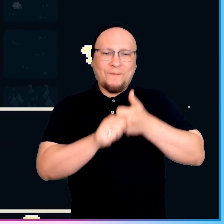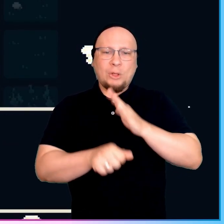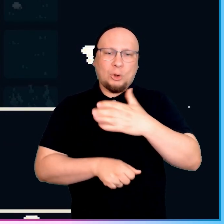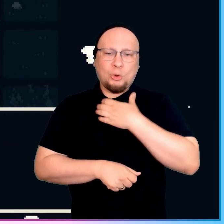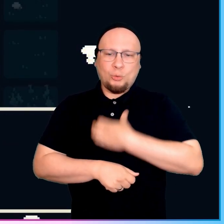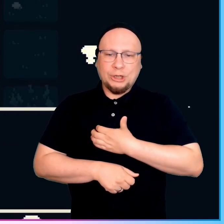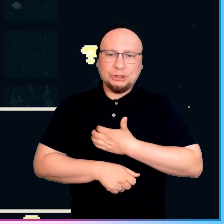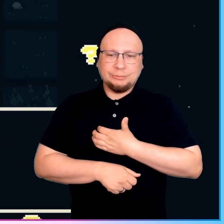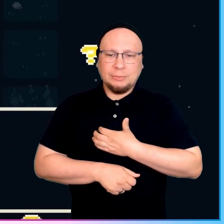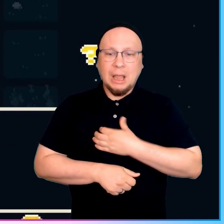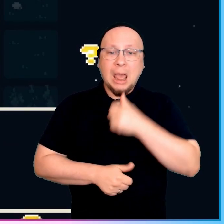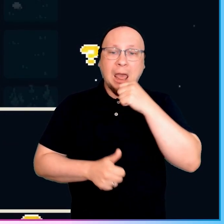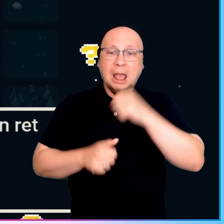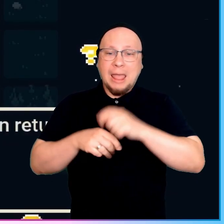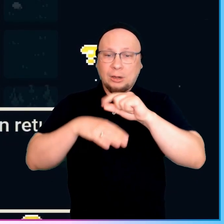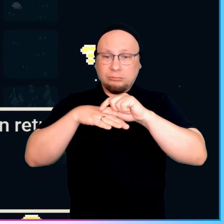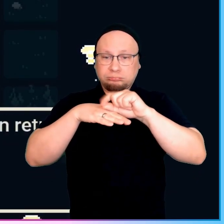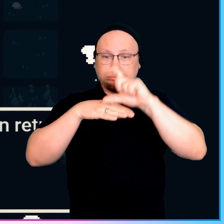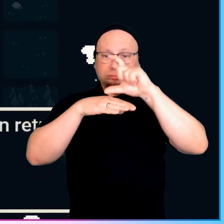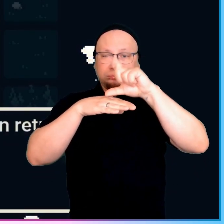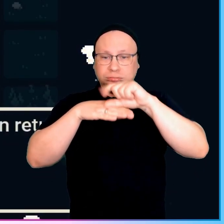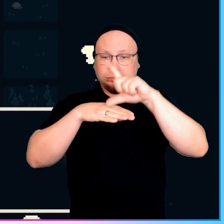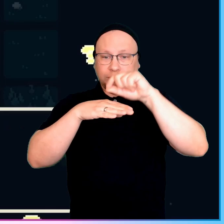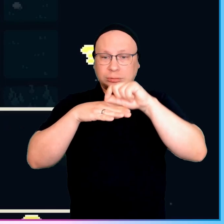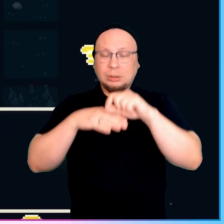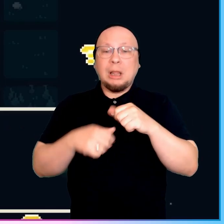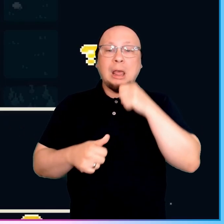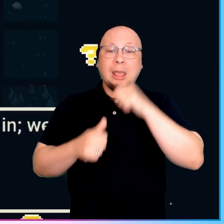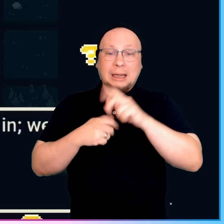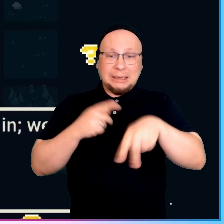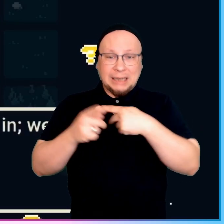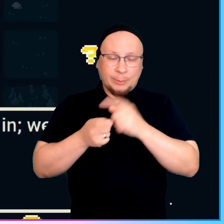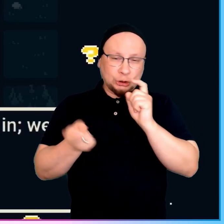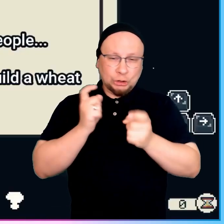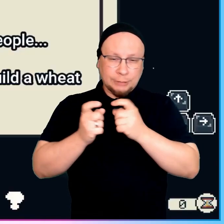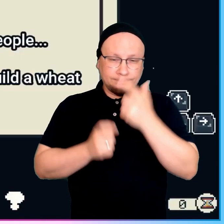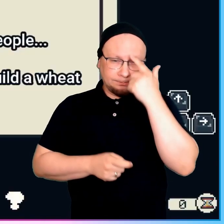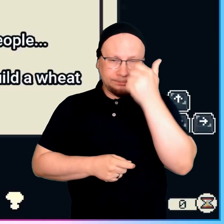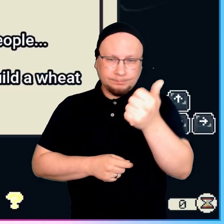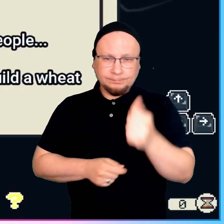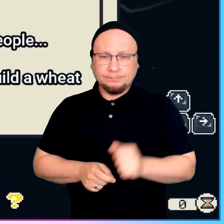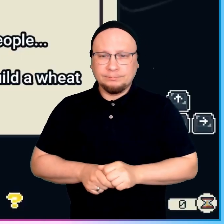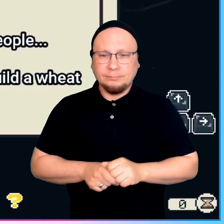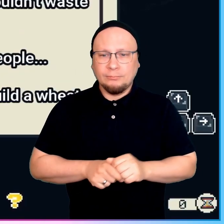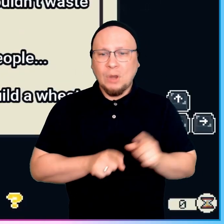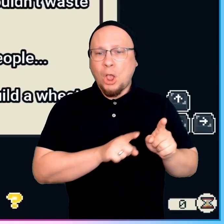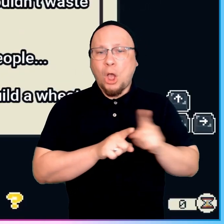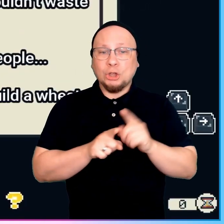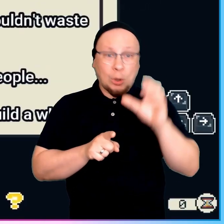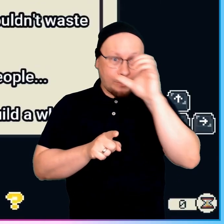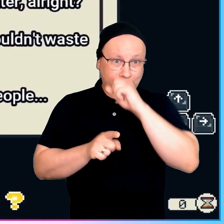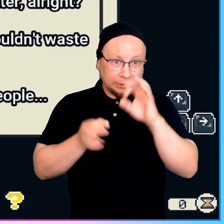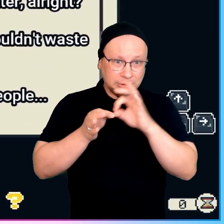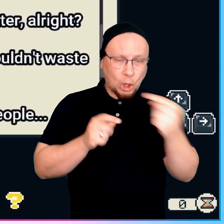but you can change that 8-bit pixel font to a more readable one. You can also open the journal to read previous dialogue entries,